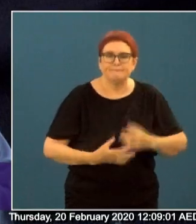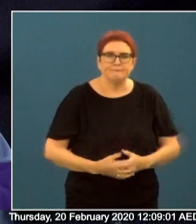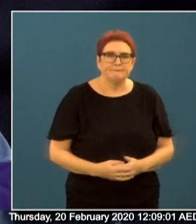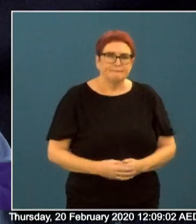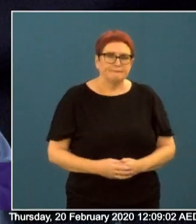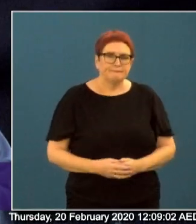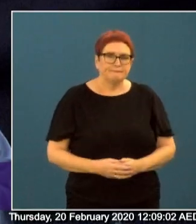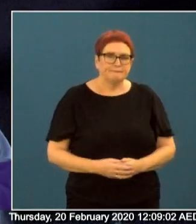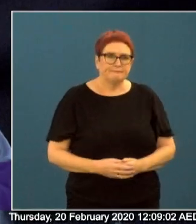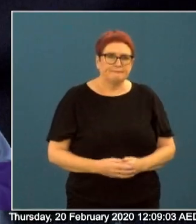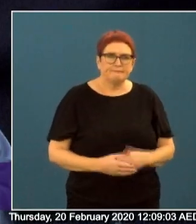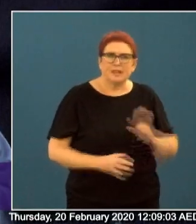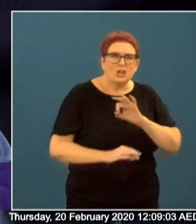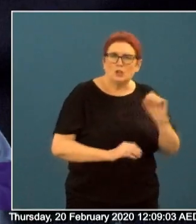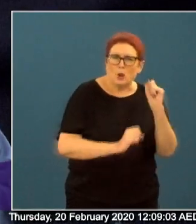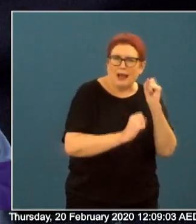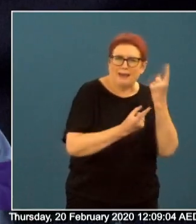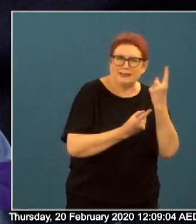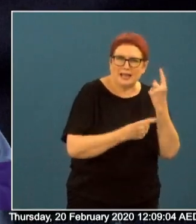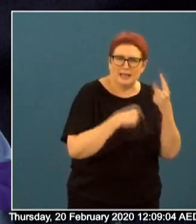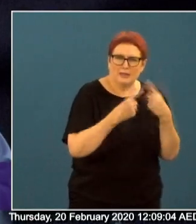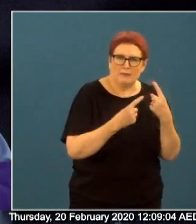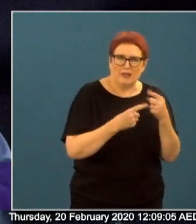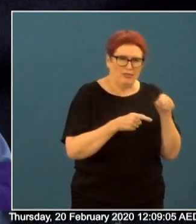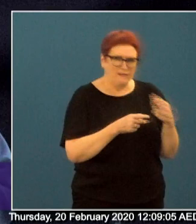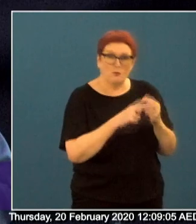with non-Down syndrome-related intellectual disability.